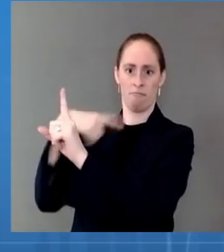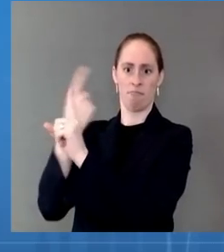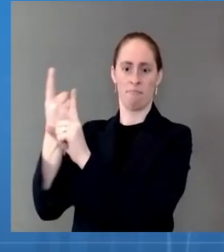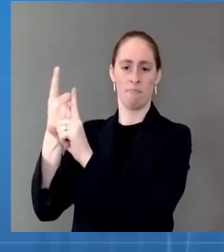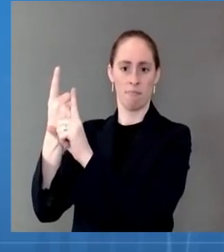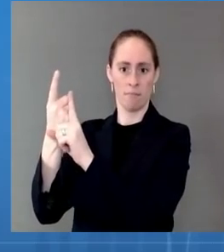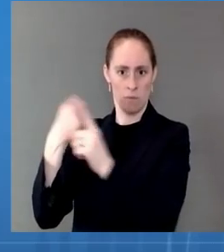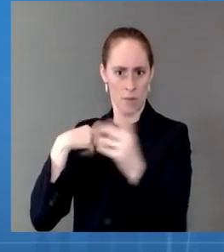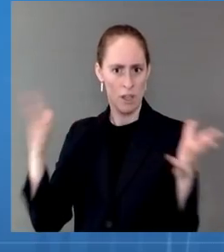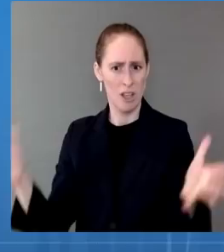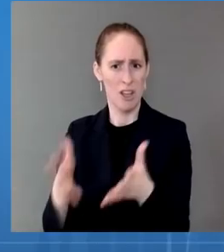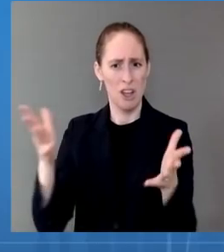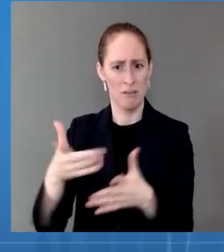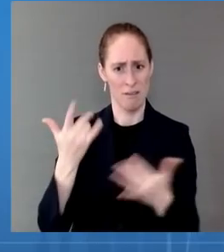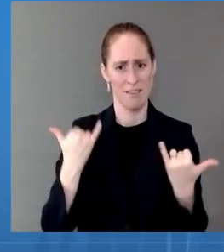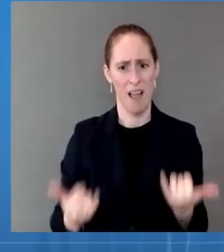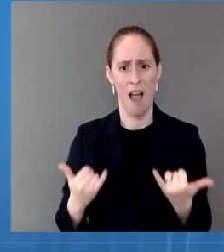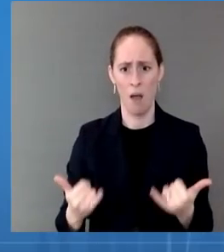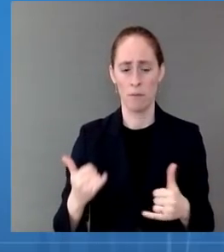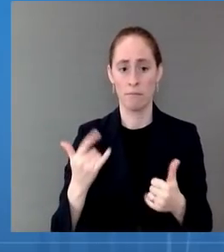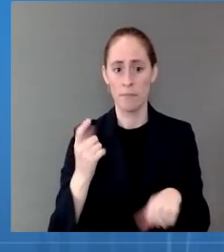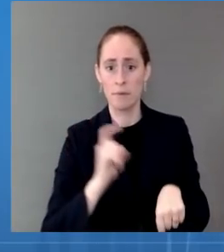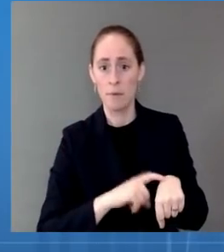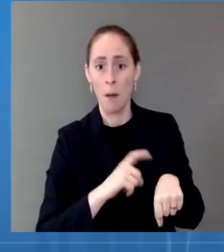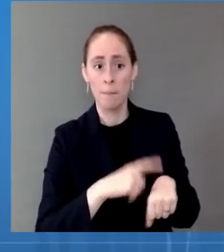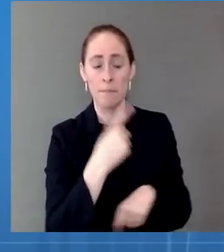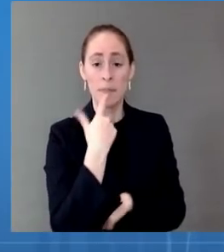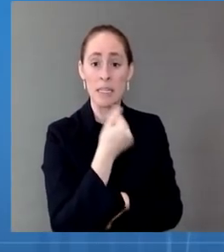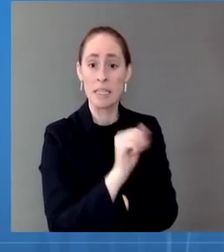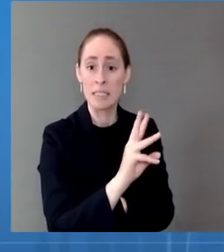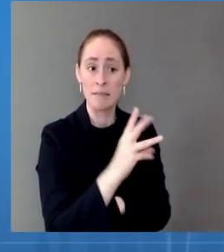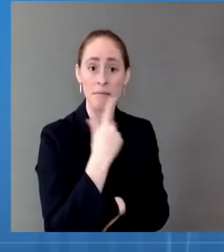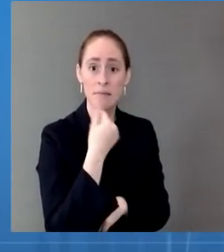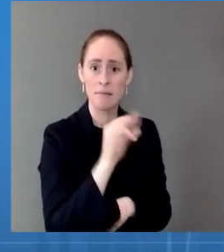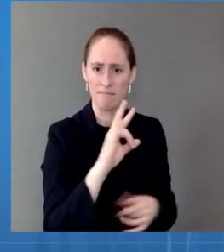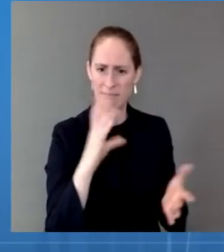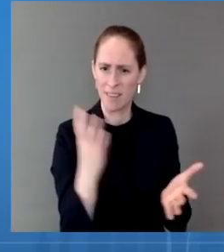after completing their primary Pfizer BioNTech COVID-19 vaccination series